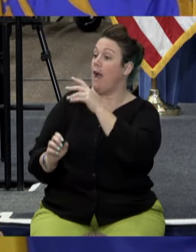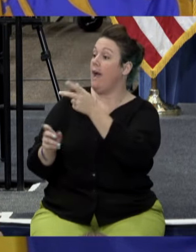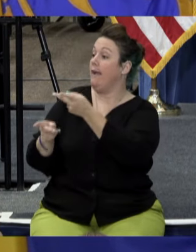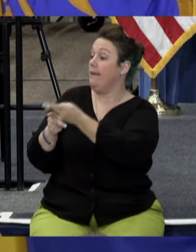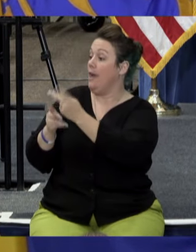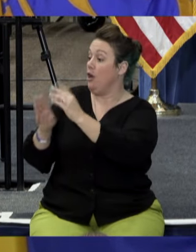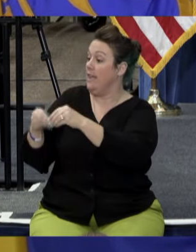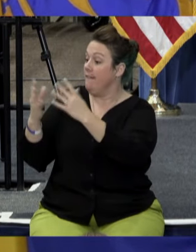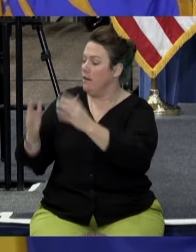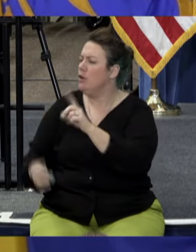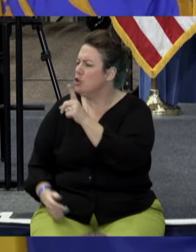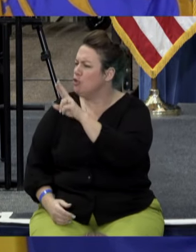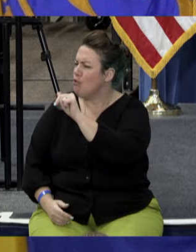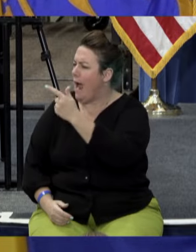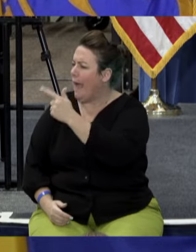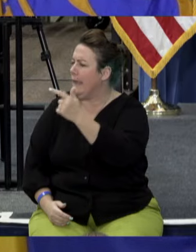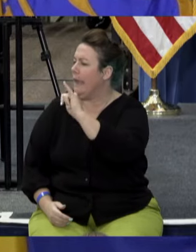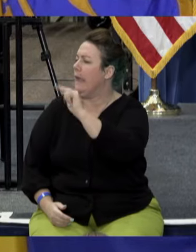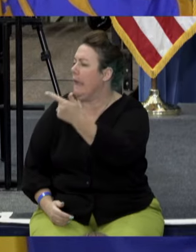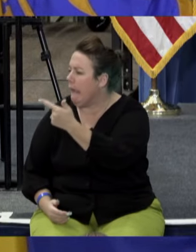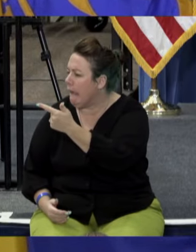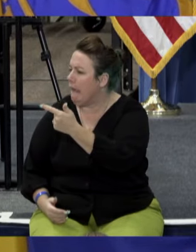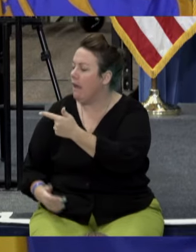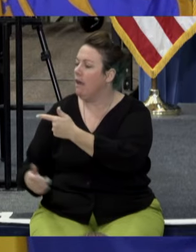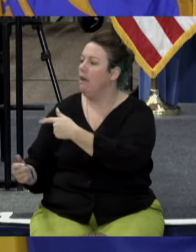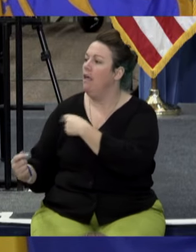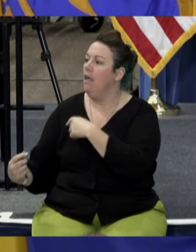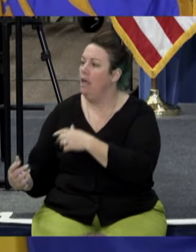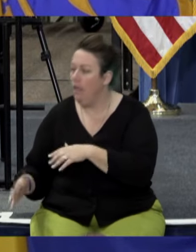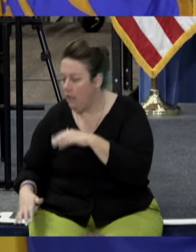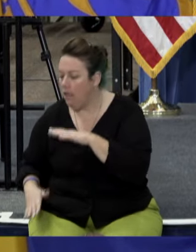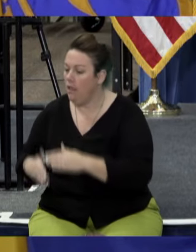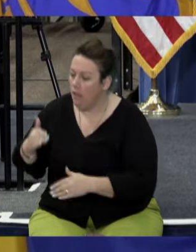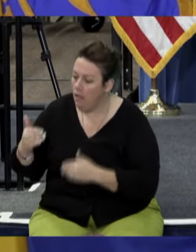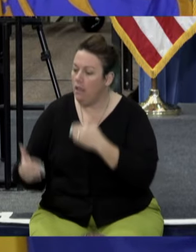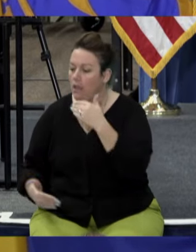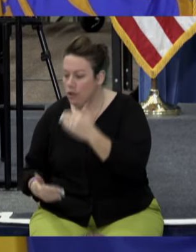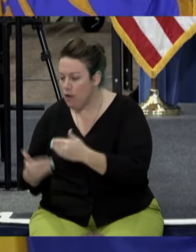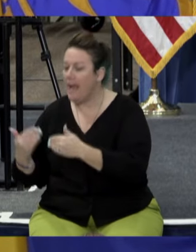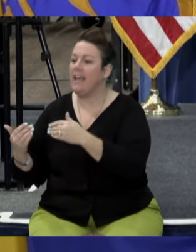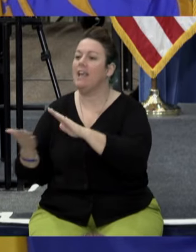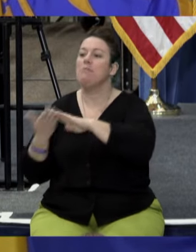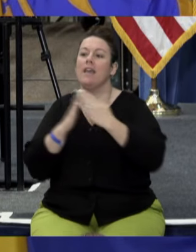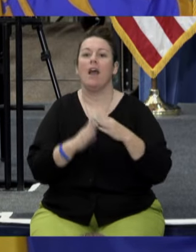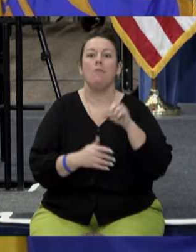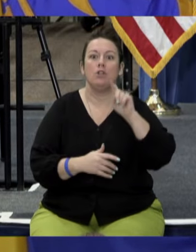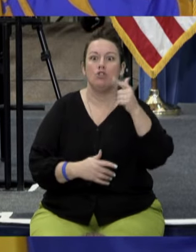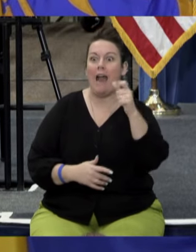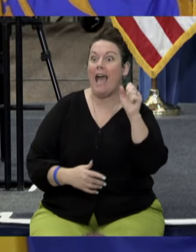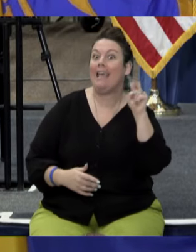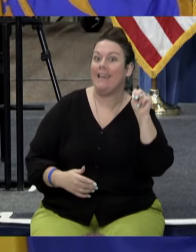fatigue, dragon with worry, trying to navigate that fragmented healthcare system, juggling